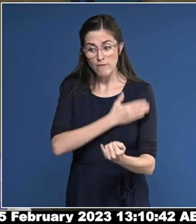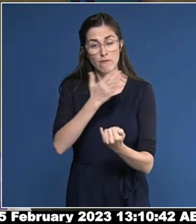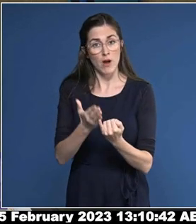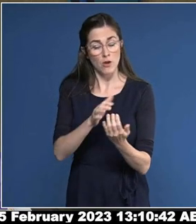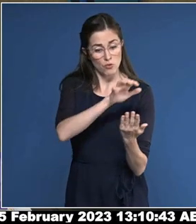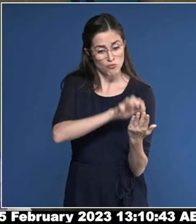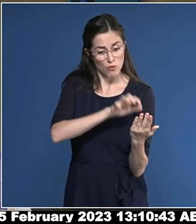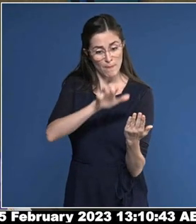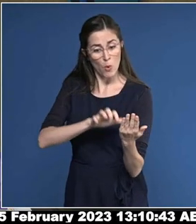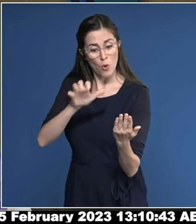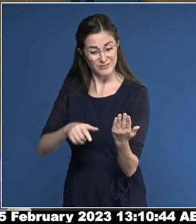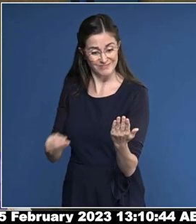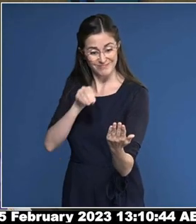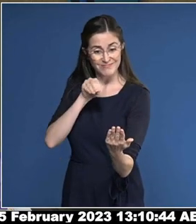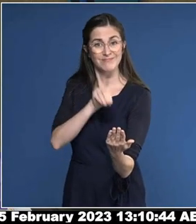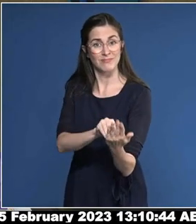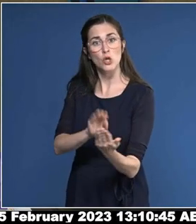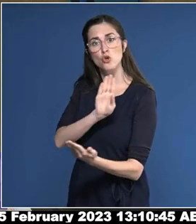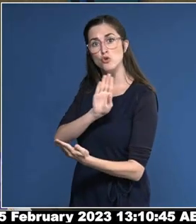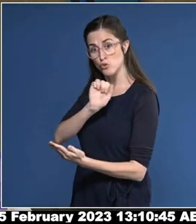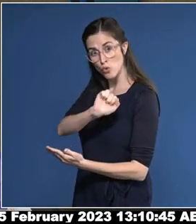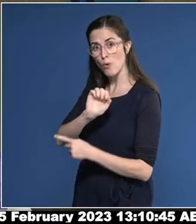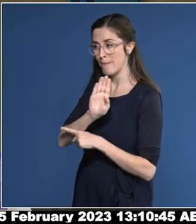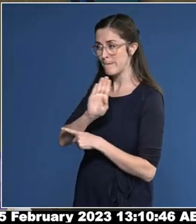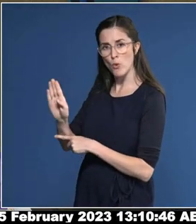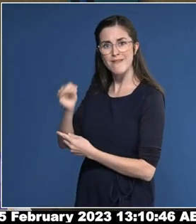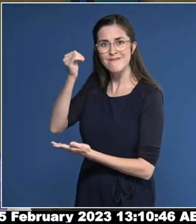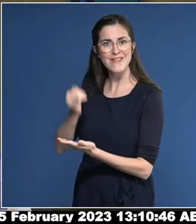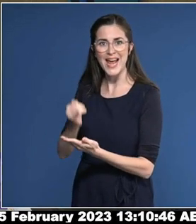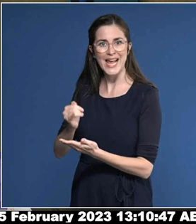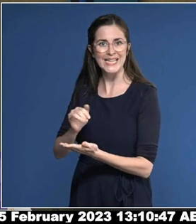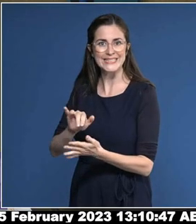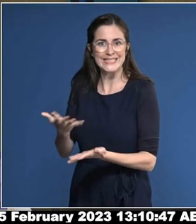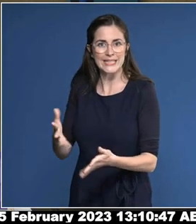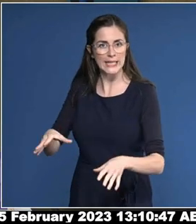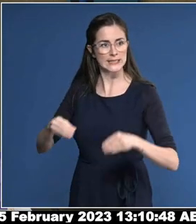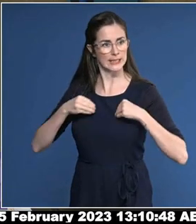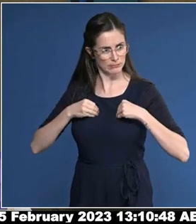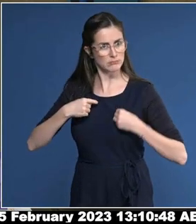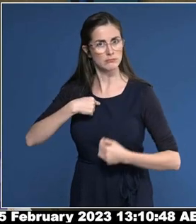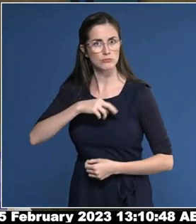find that the board has failed to accept responsibility and been accountable for its serious failings?